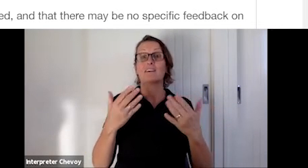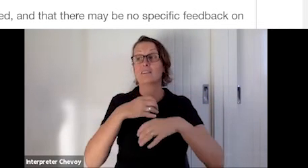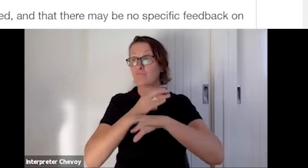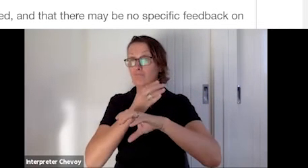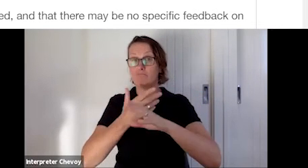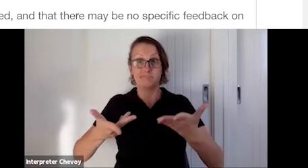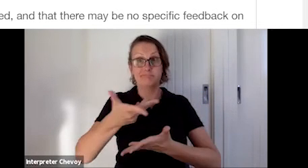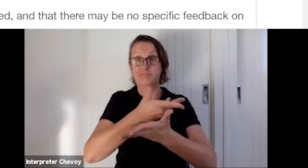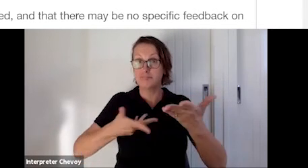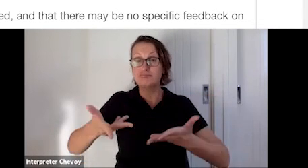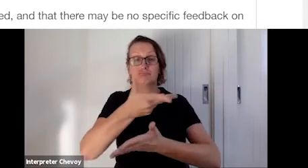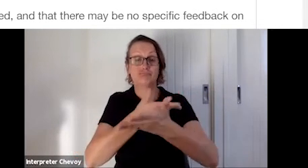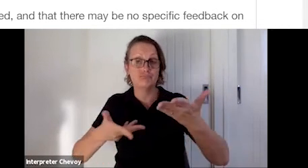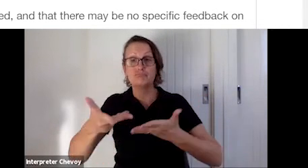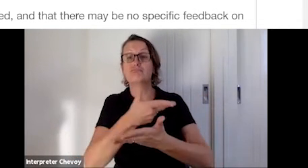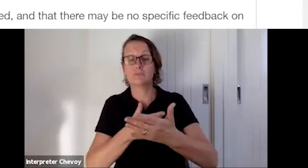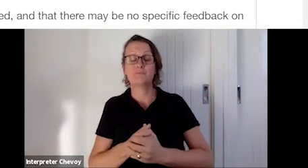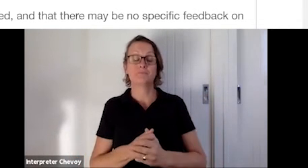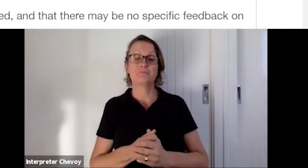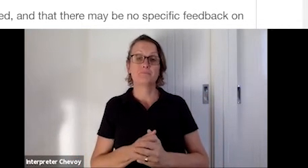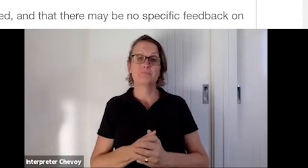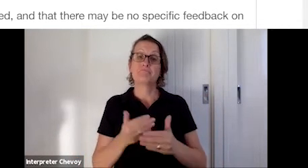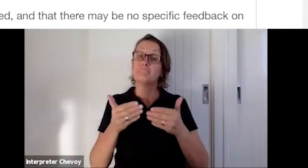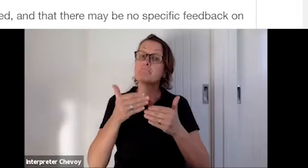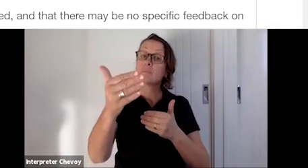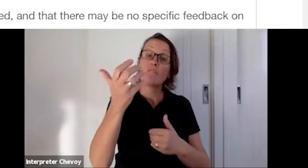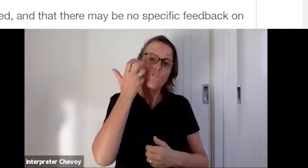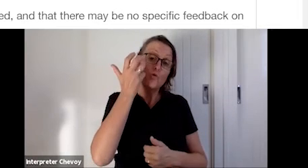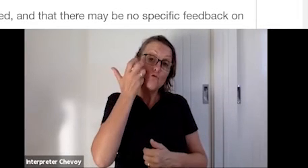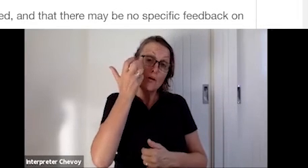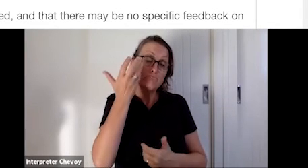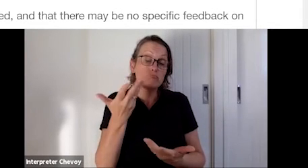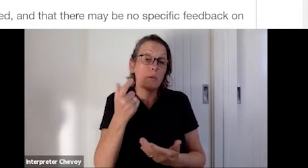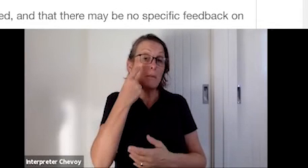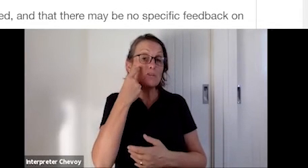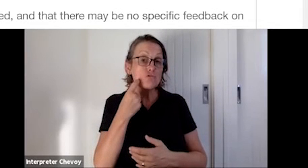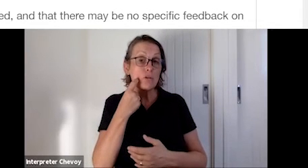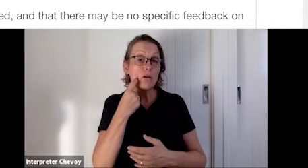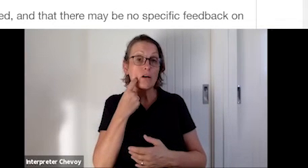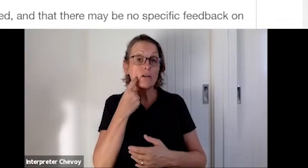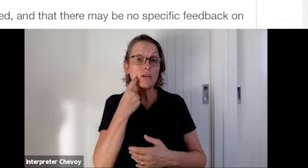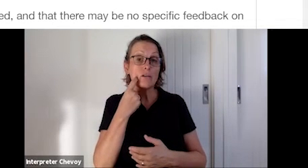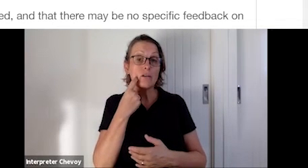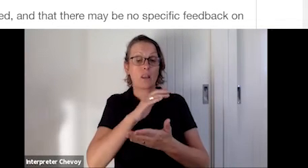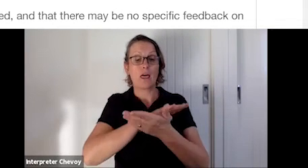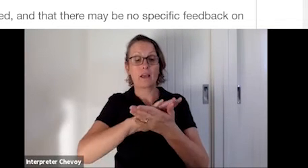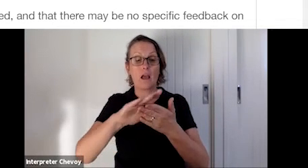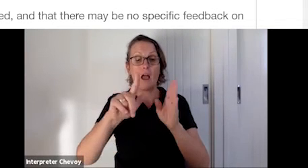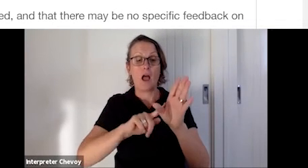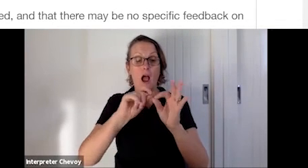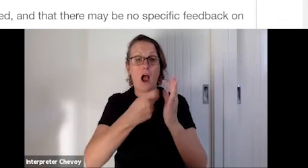Going forward, we're going to try to have a, like a hybrid model where we have some people